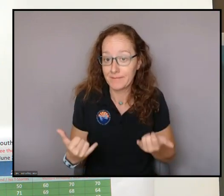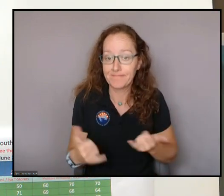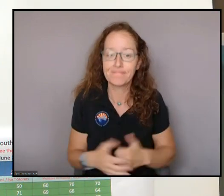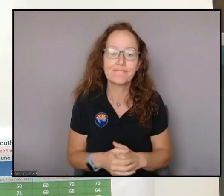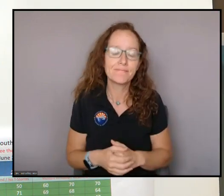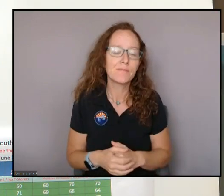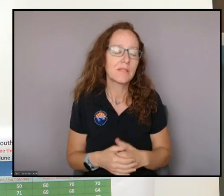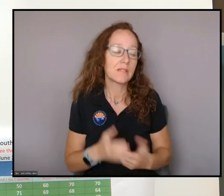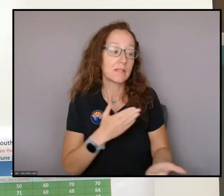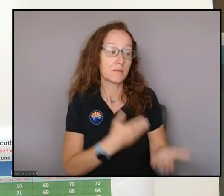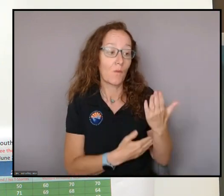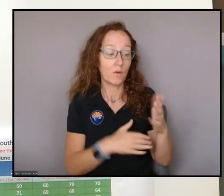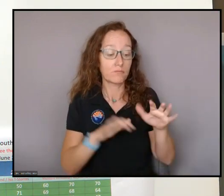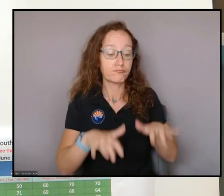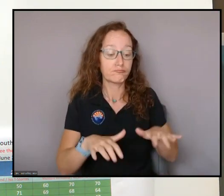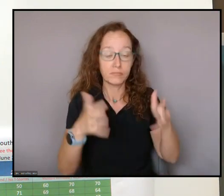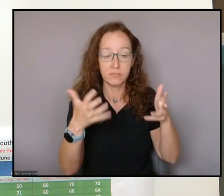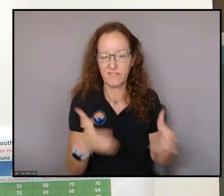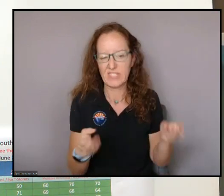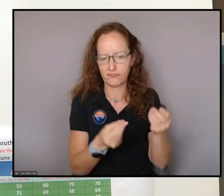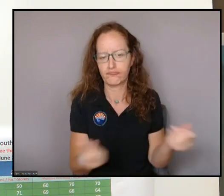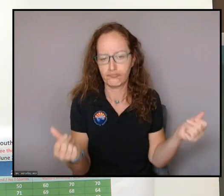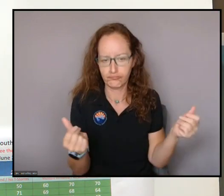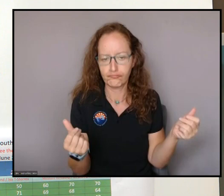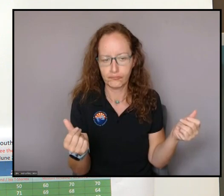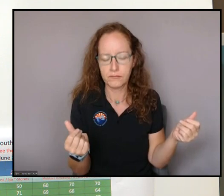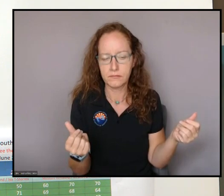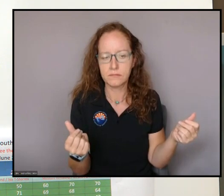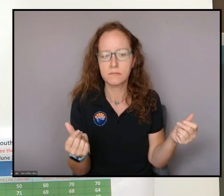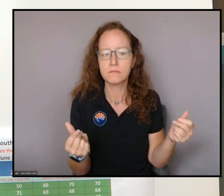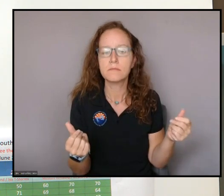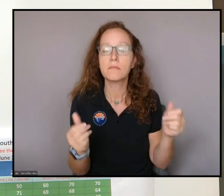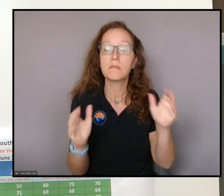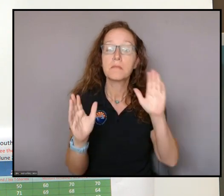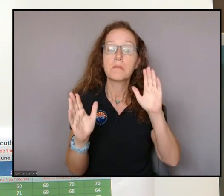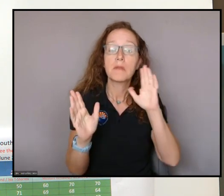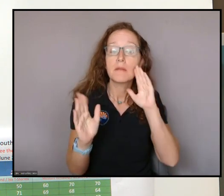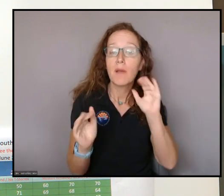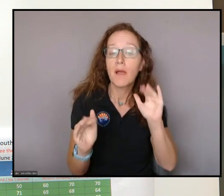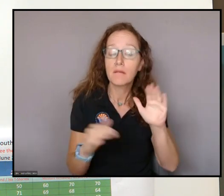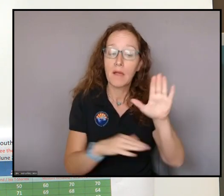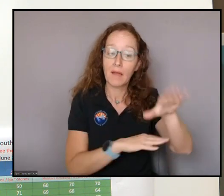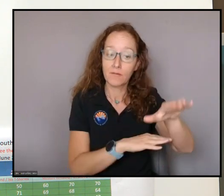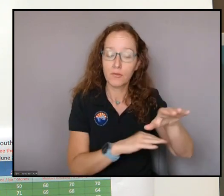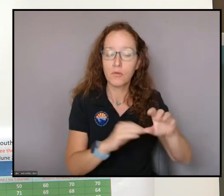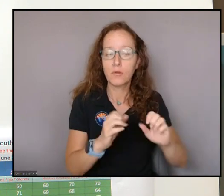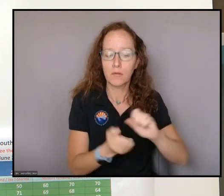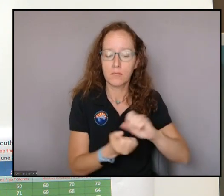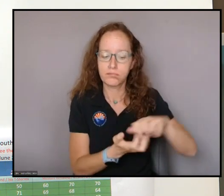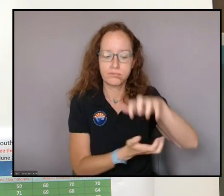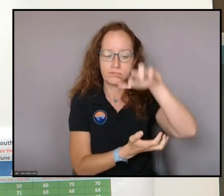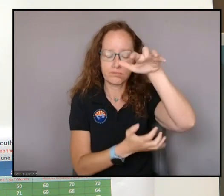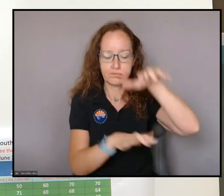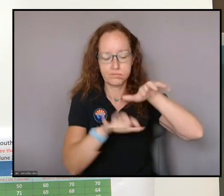ended. But we are expecting more showers and thunderstorms to develop this afternoon and what we're looking at is: some